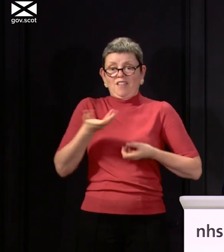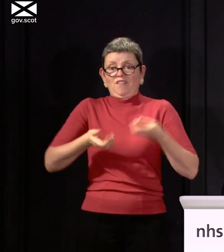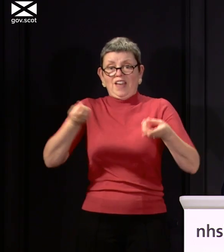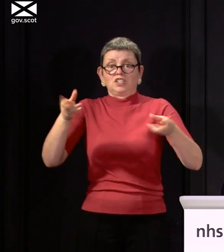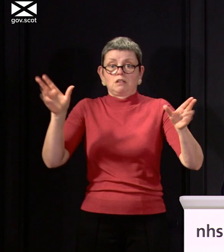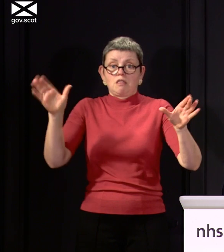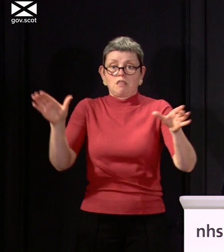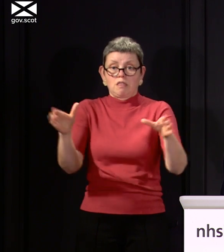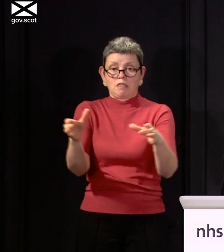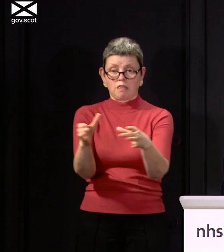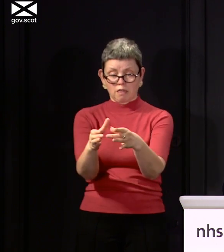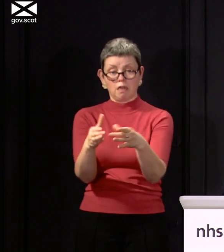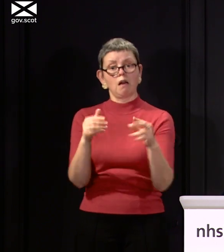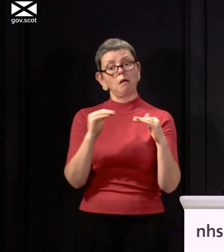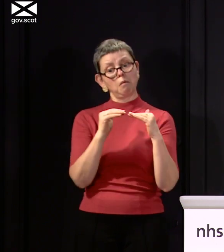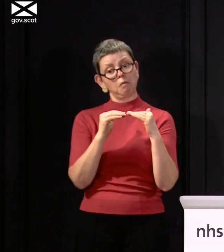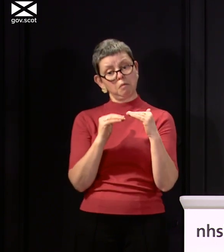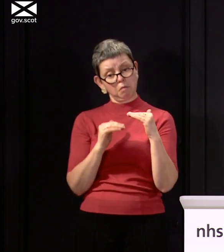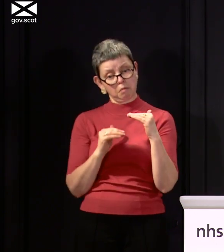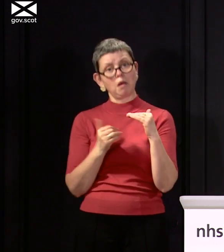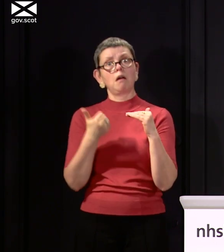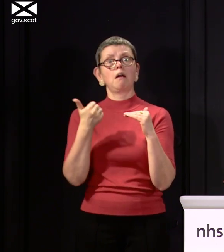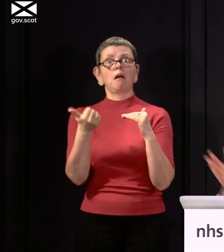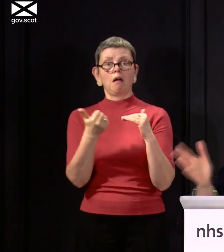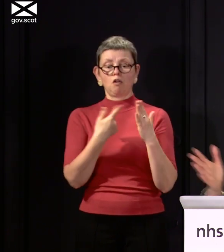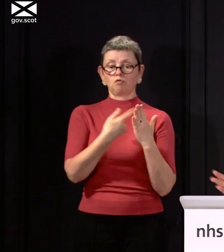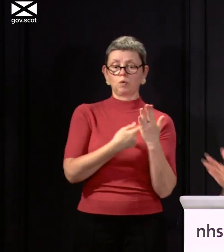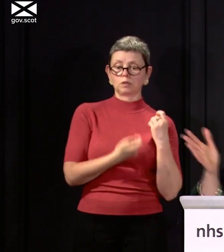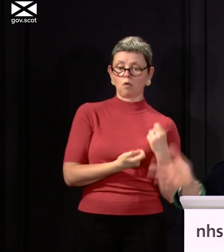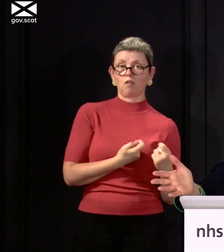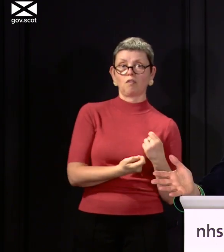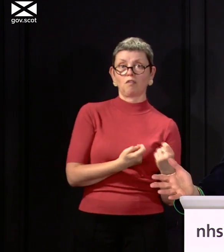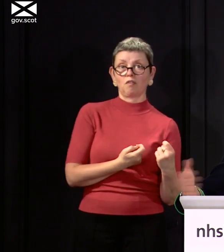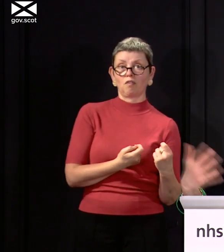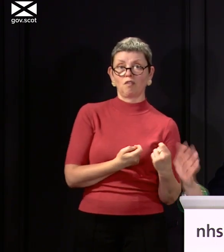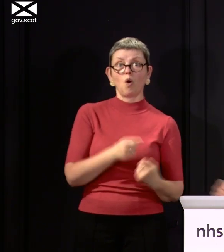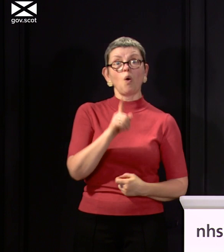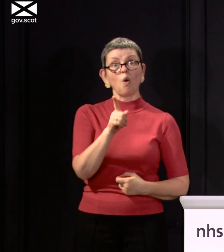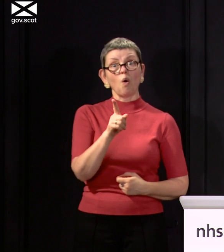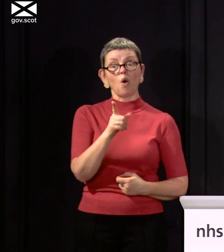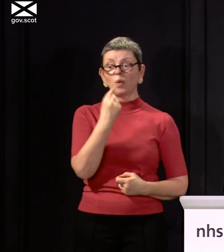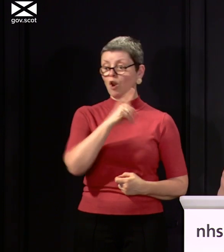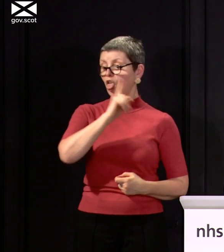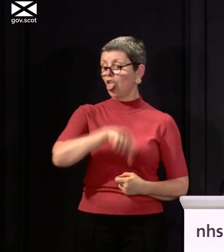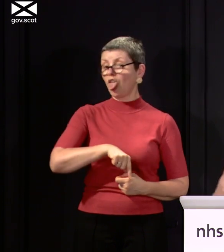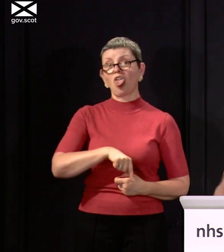gives us more confidence to start easing things. Or we can all get frustrated now and start going down the wrong road, in which case I'll be standing here for a lot longer telling